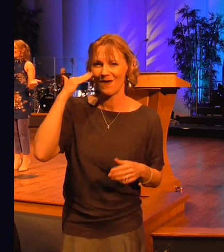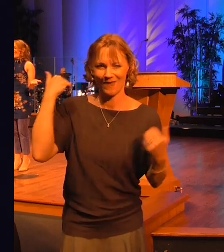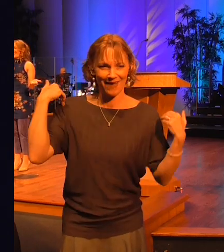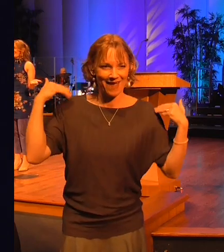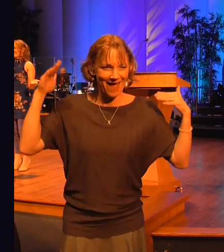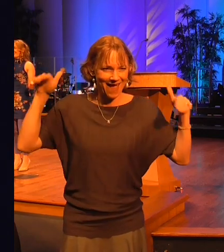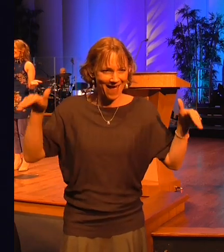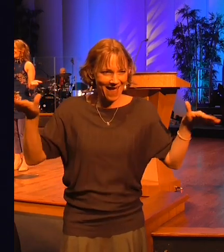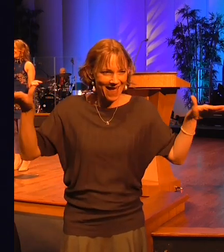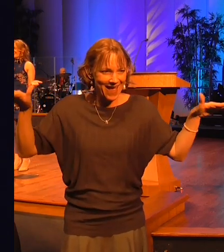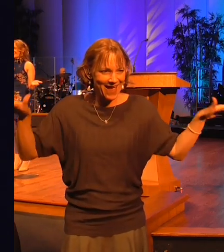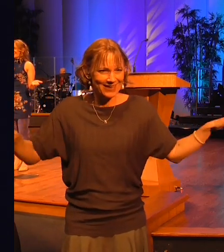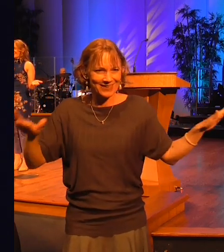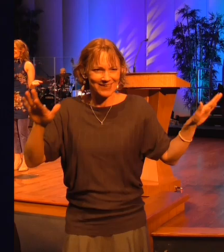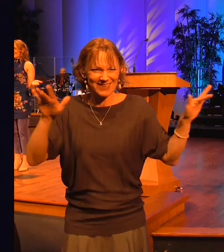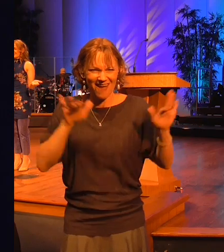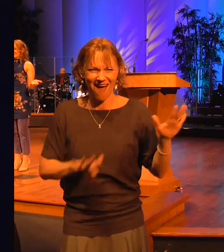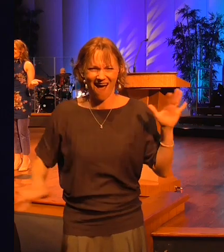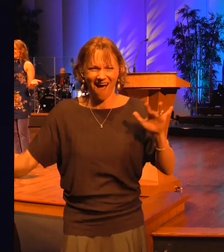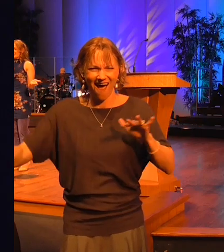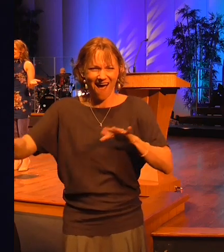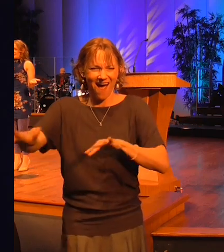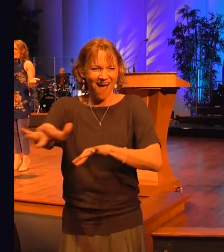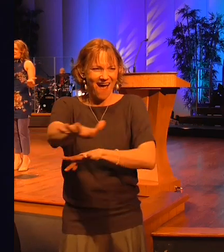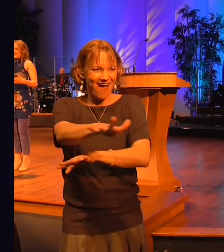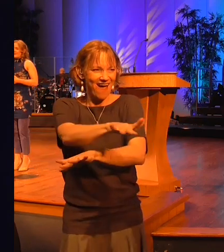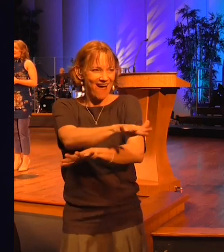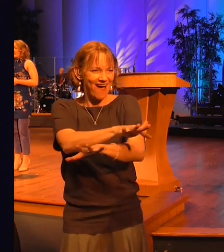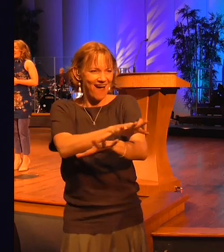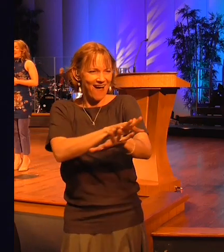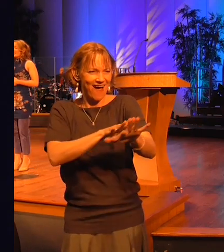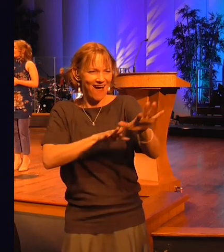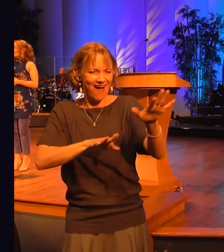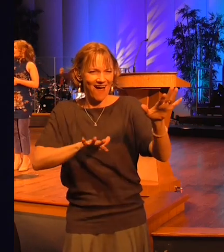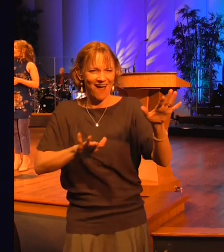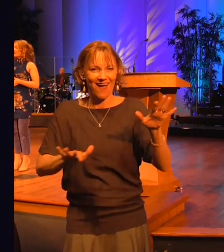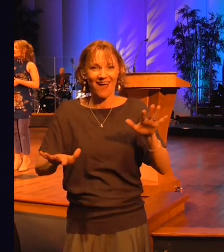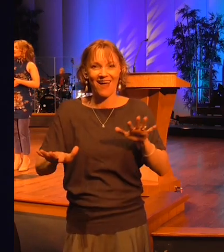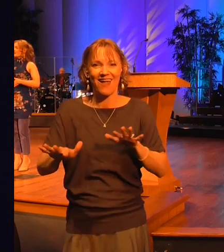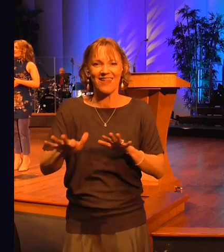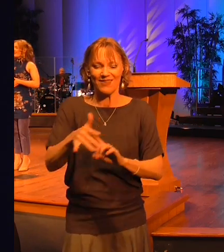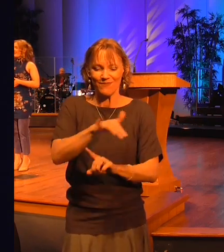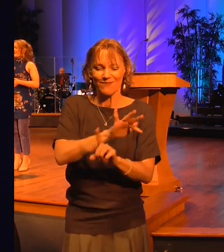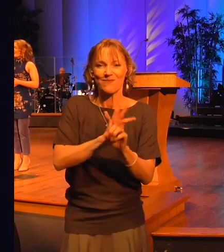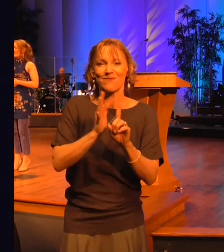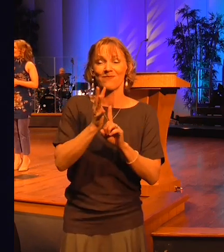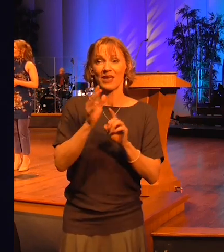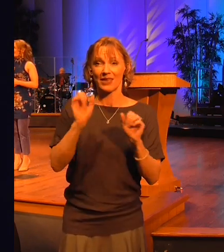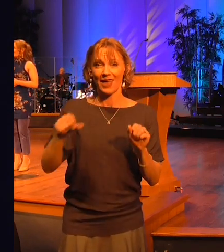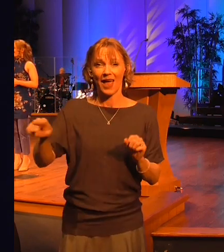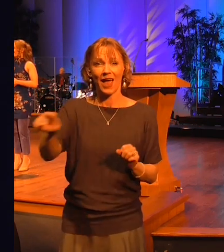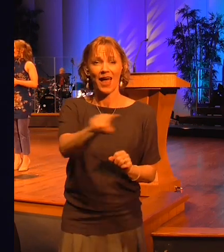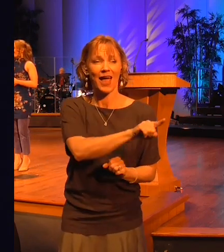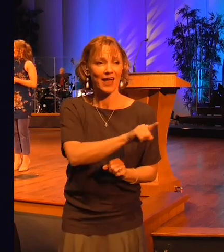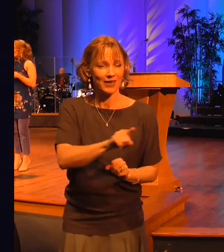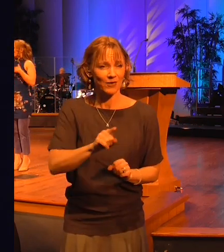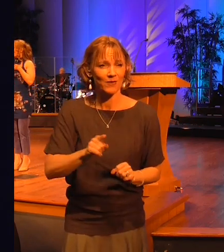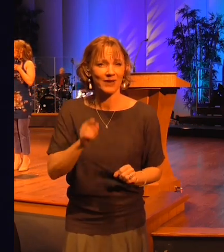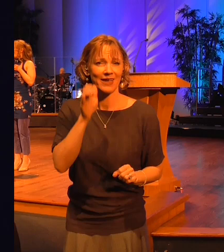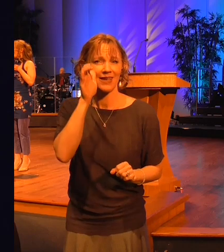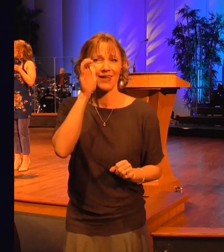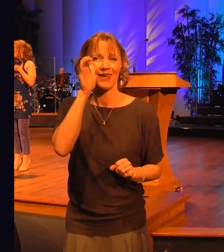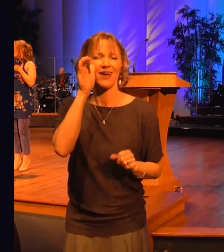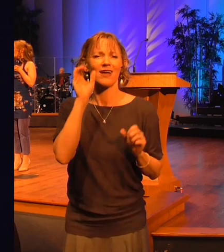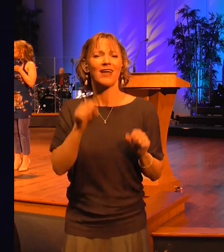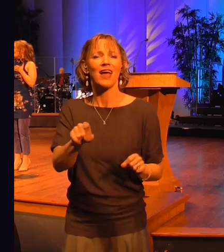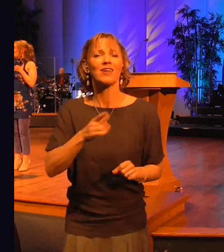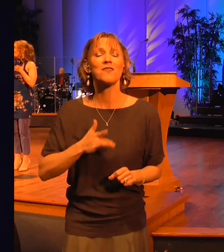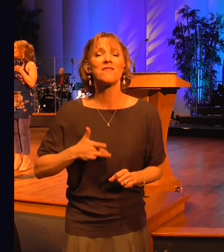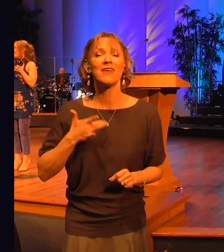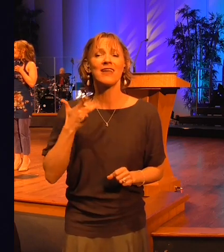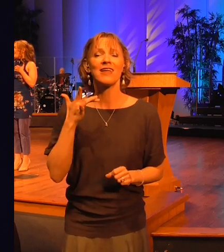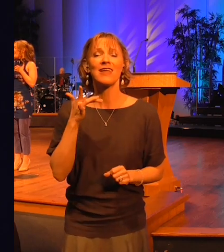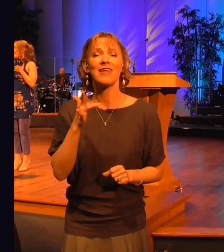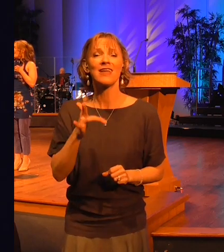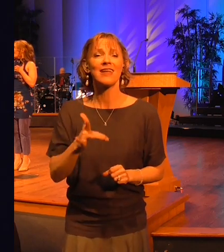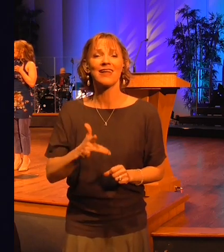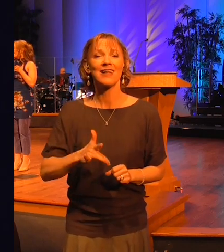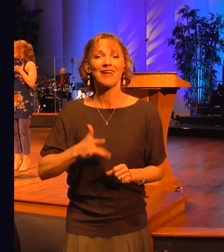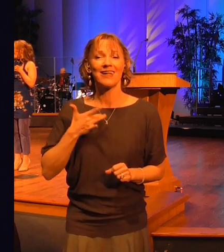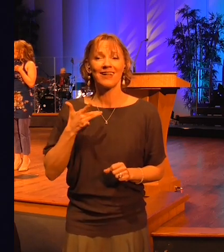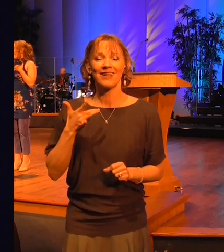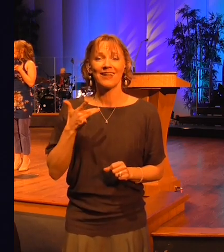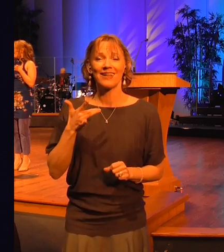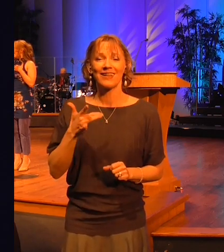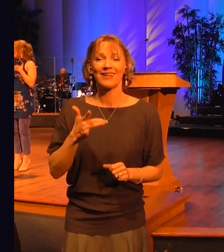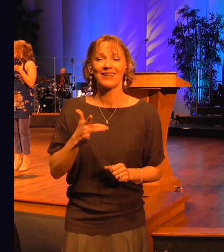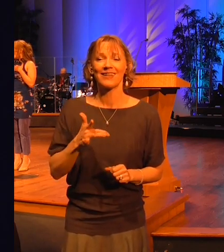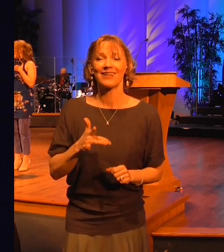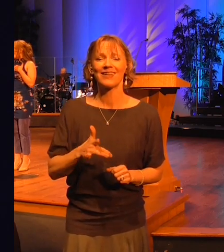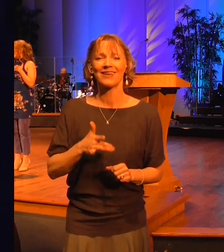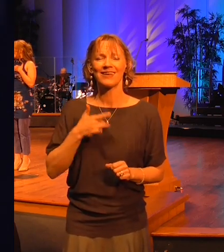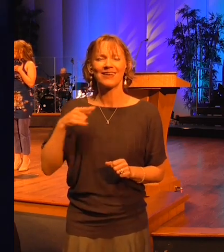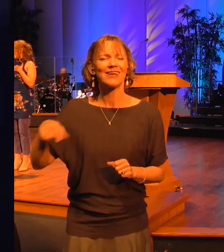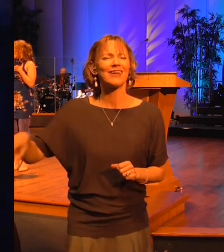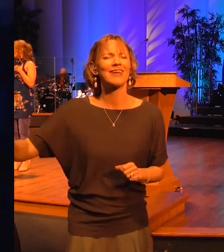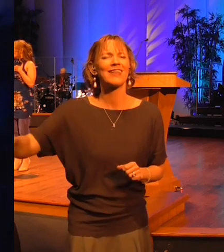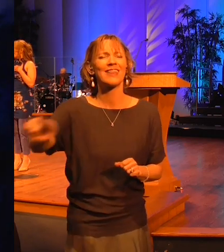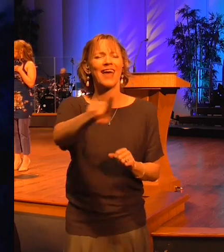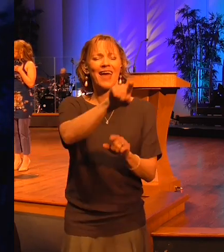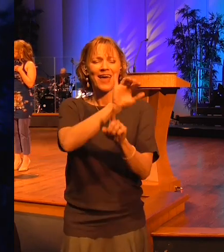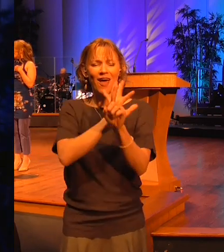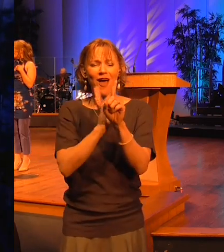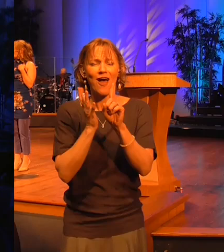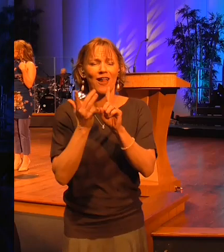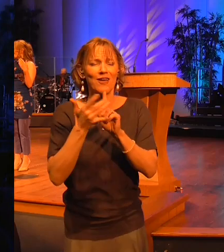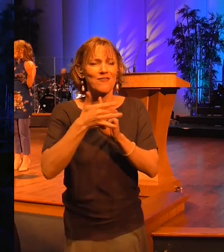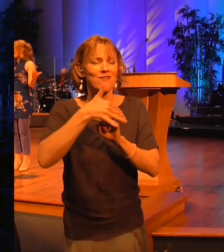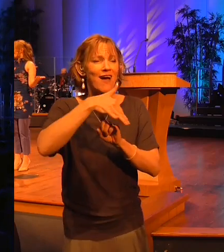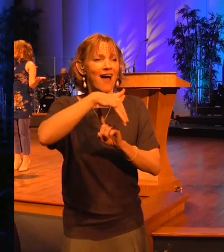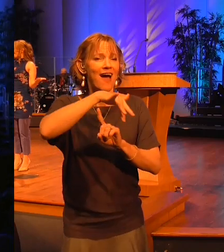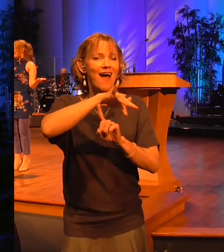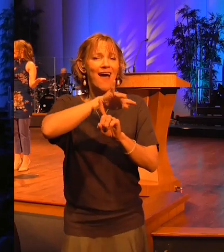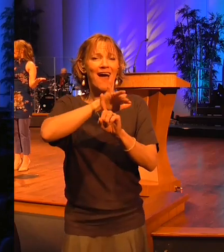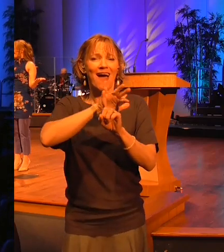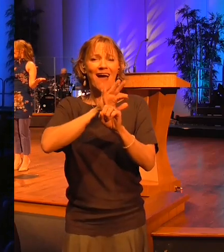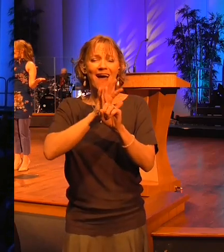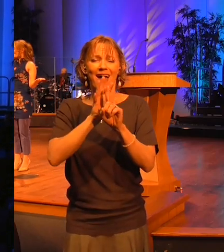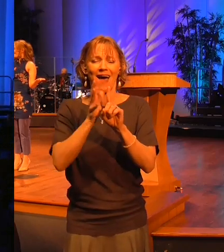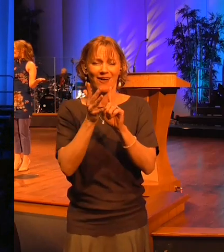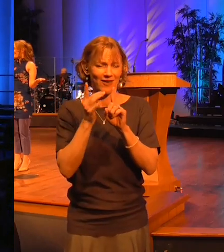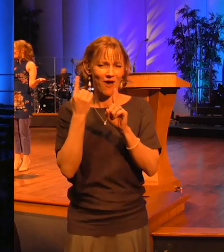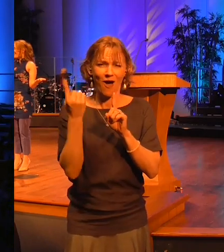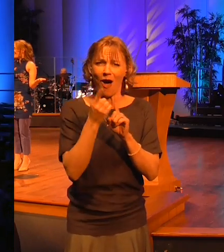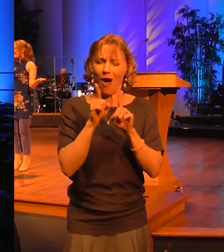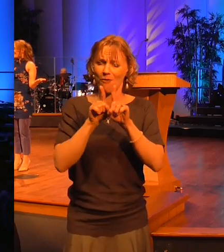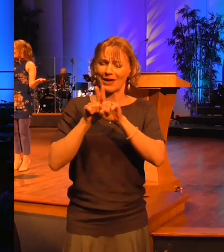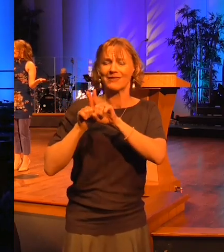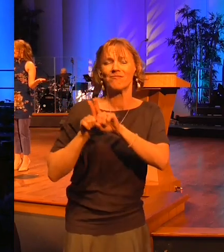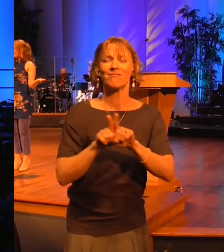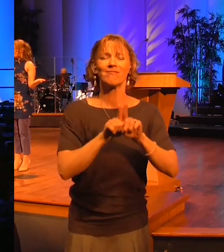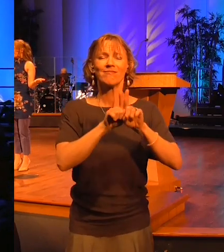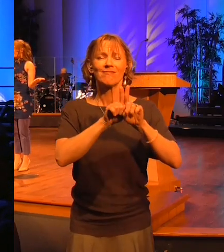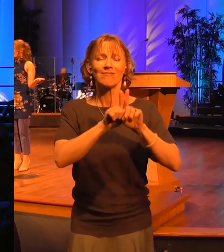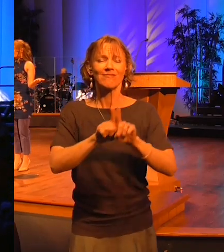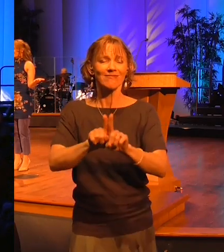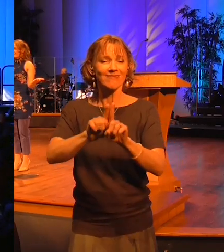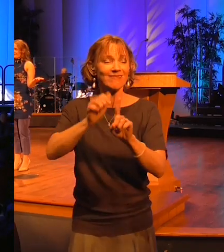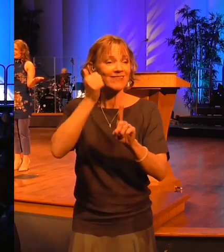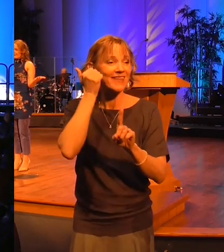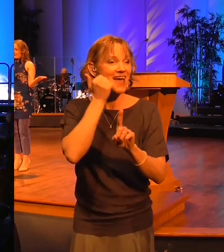midst can you hear them can you feel them they're all around you with you every day